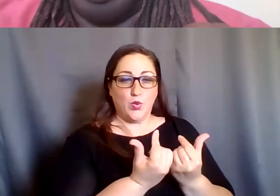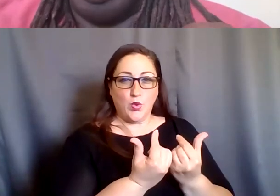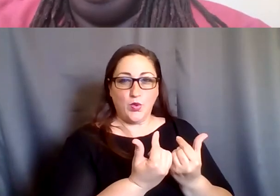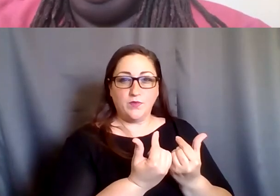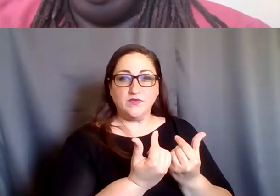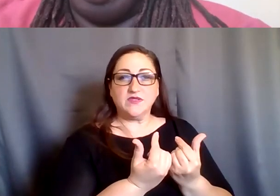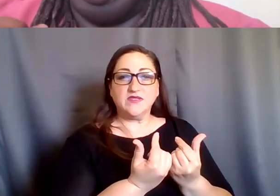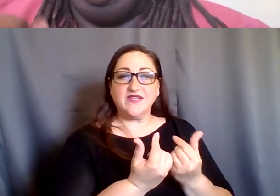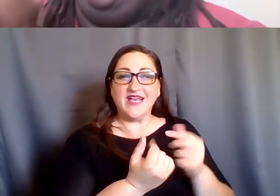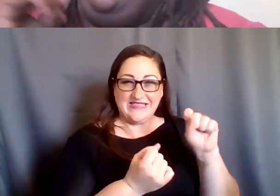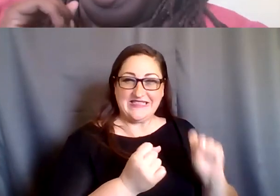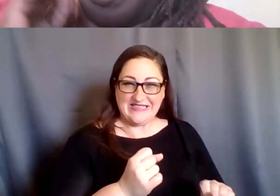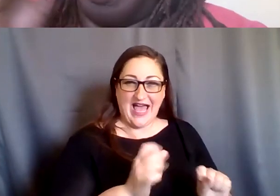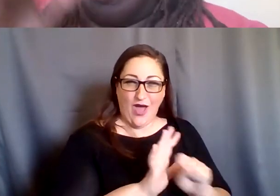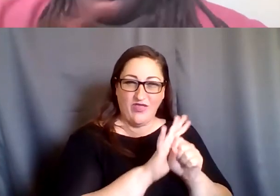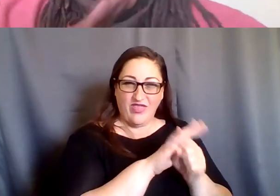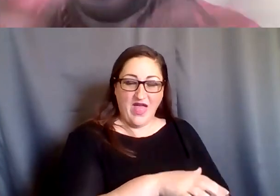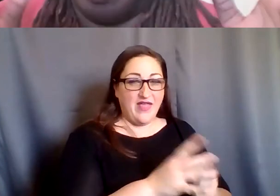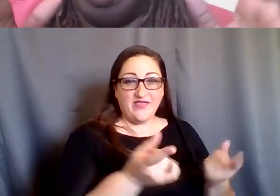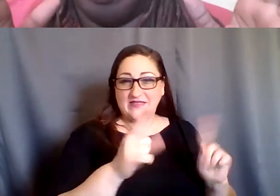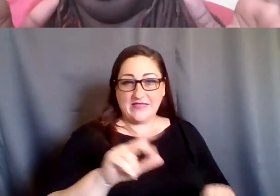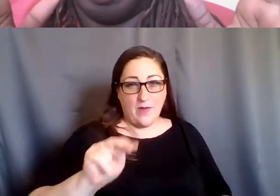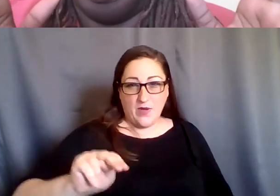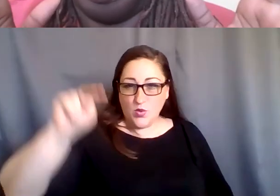that it doesn’t happen up north or in any other area of the country.